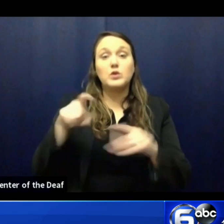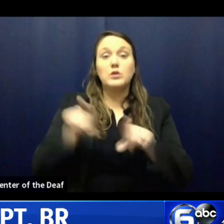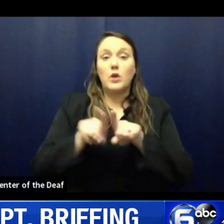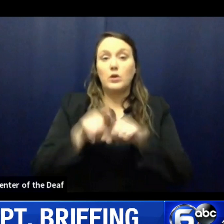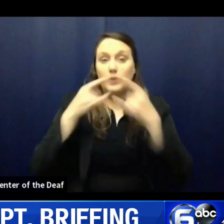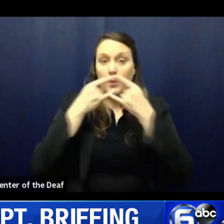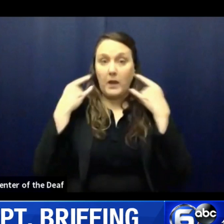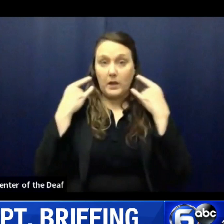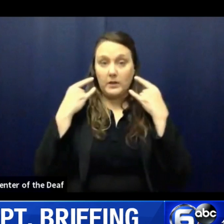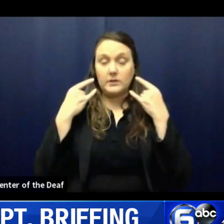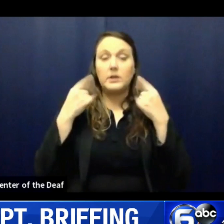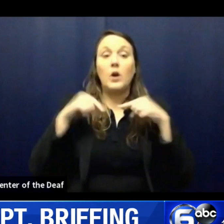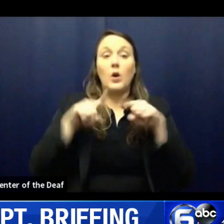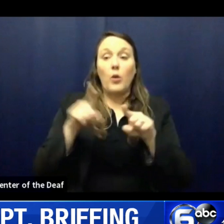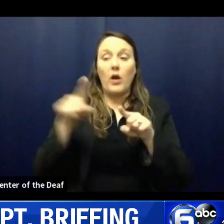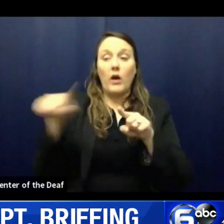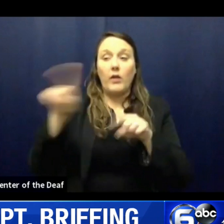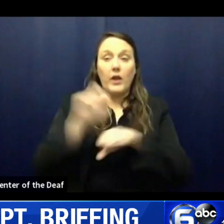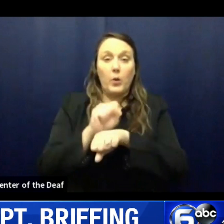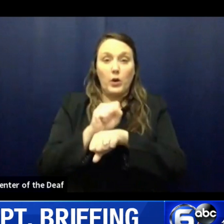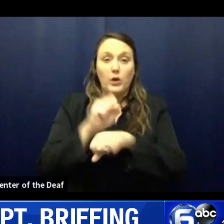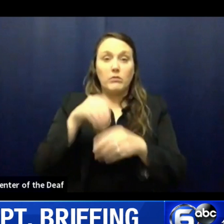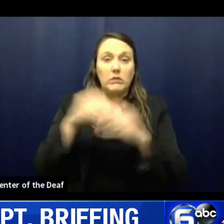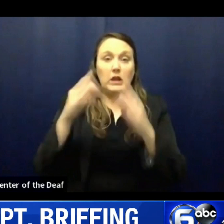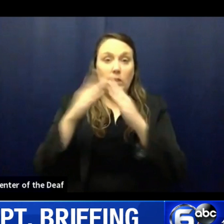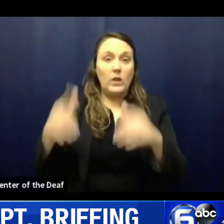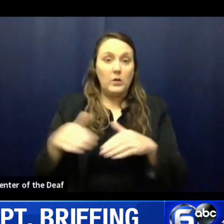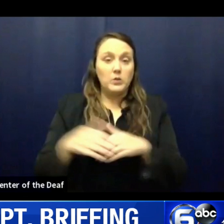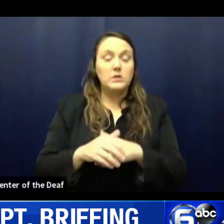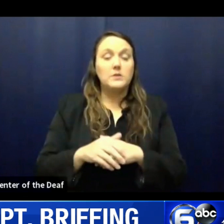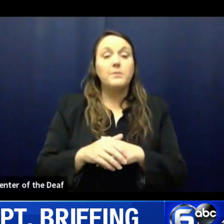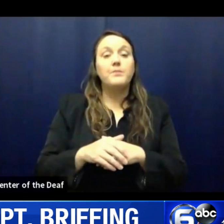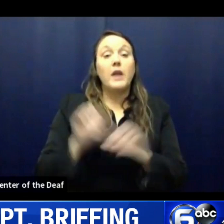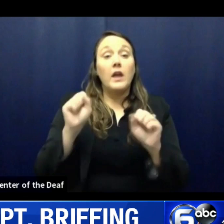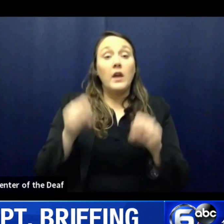REDUCES SOME OF THE AWKWARDNESS BY HAVING TO ASK THEM TO DO THAT.